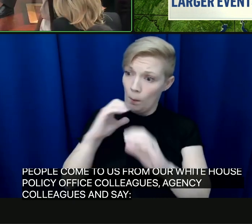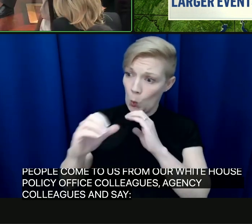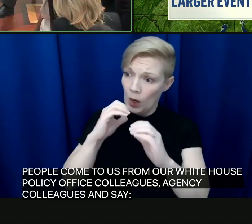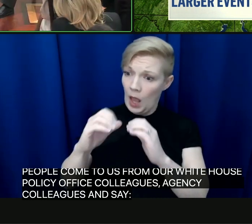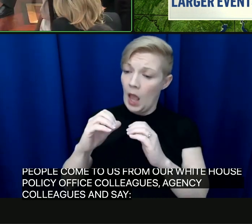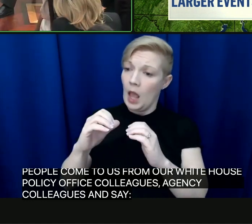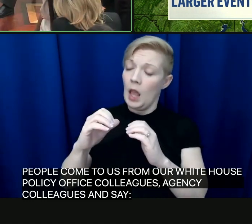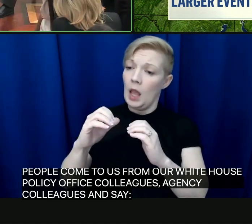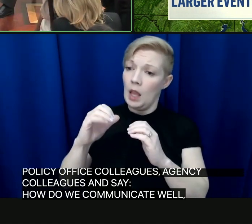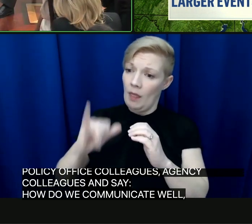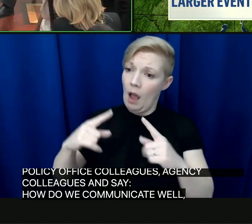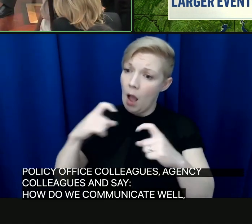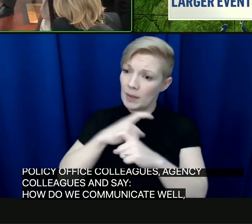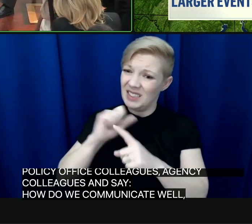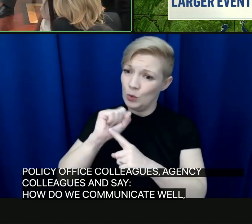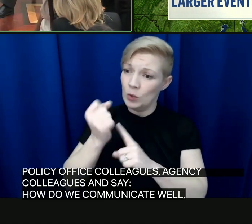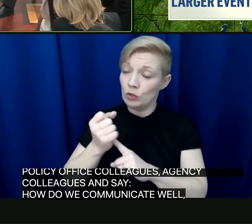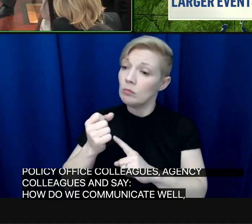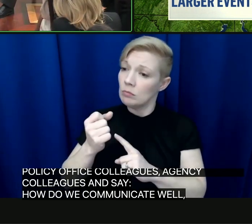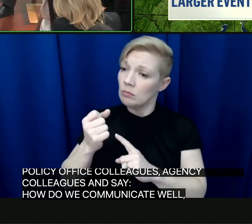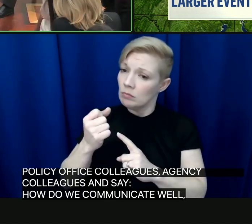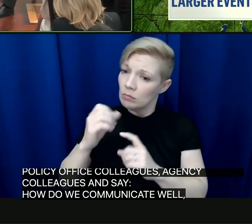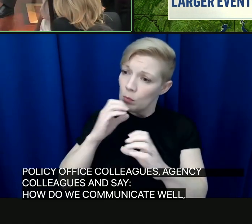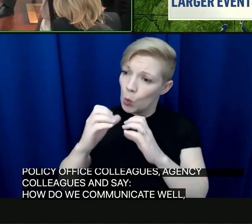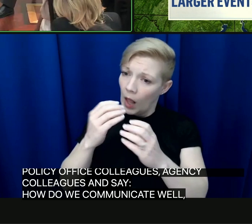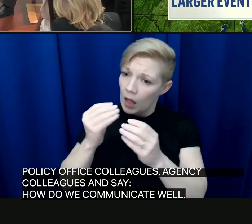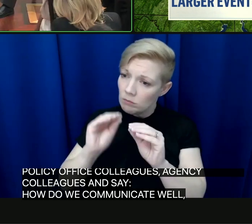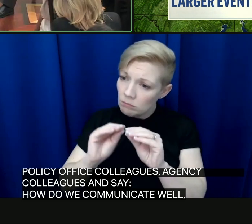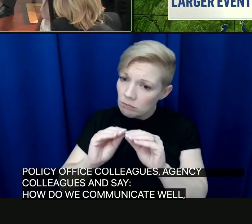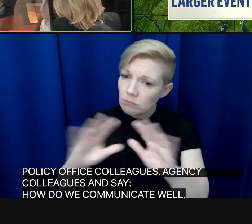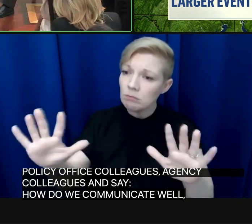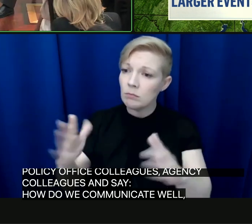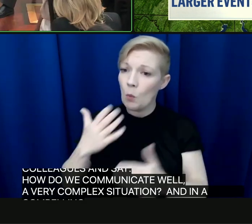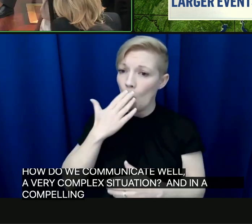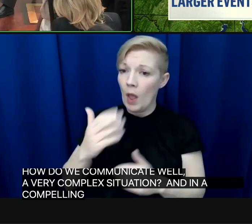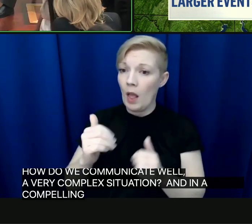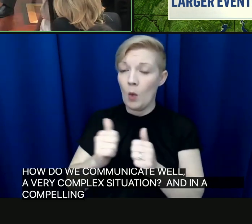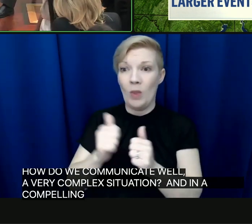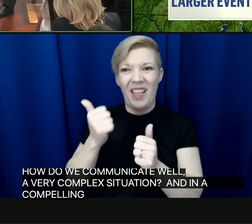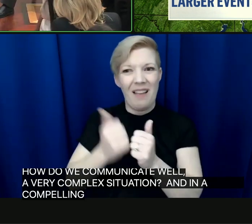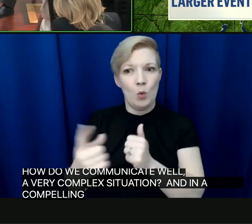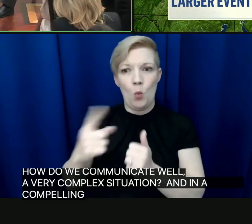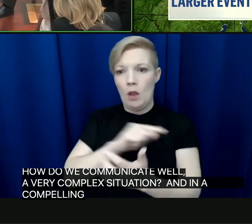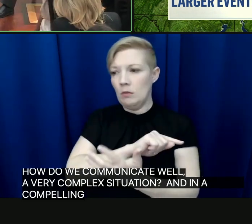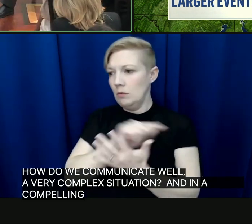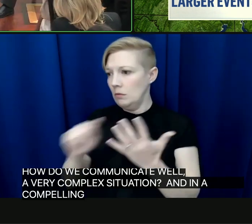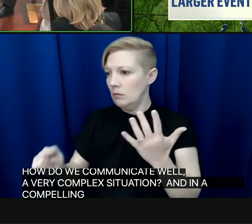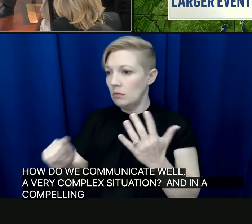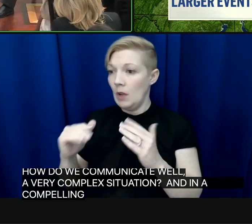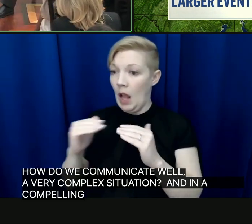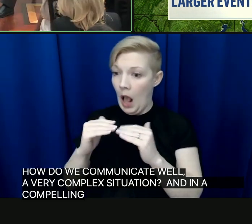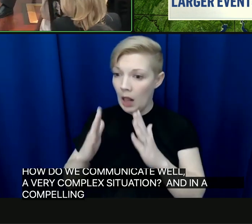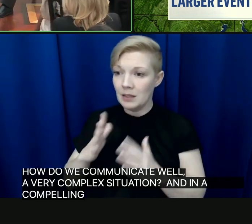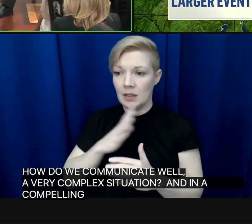and a compelling way to our stakeholders, the public, to our colleagues in the agencies. What kind of advice would you give us?